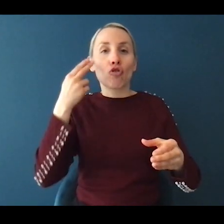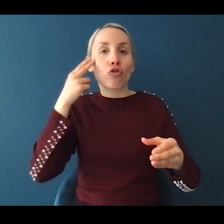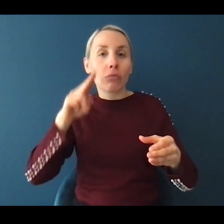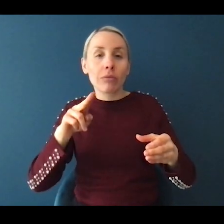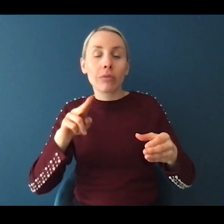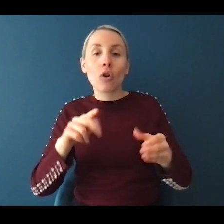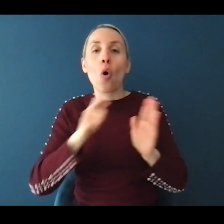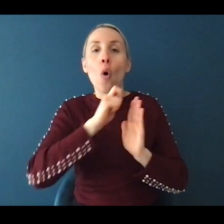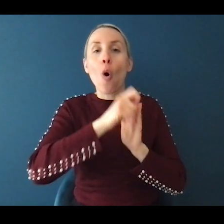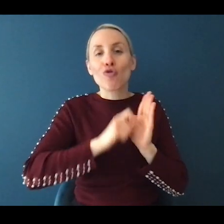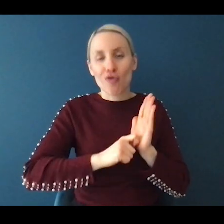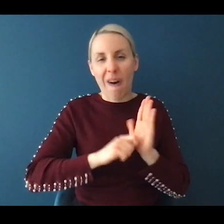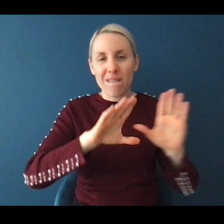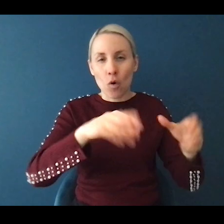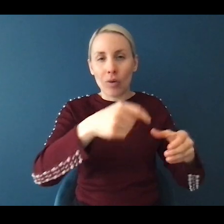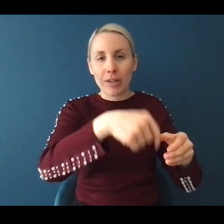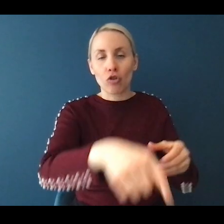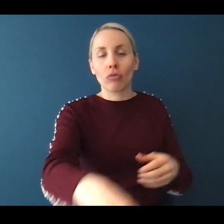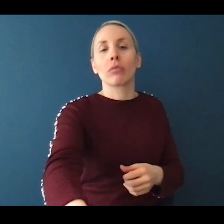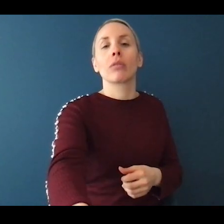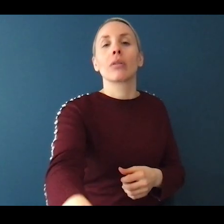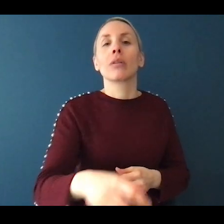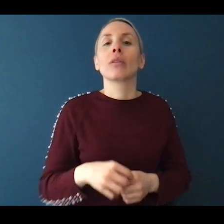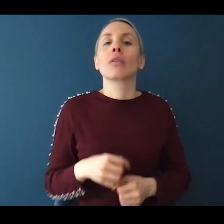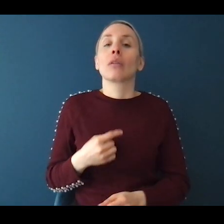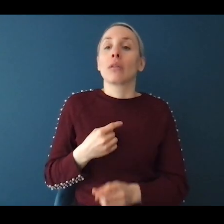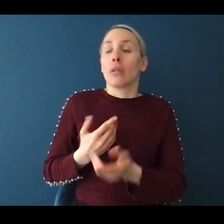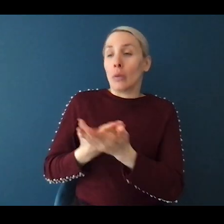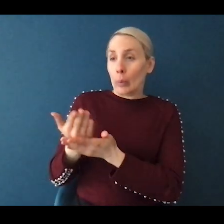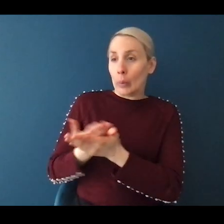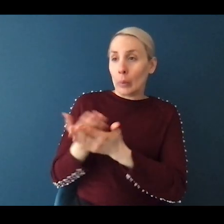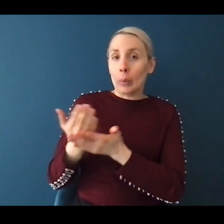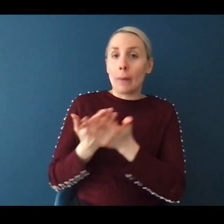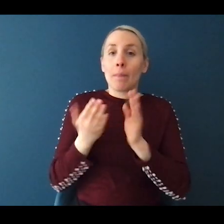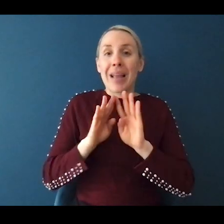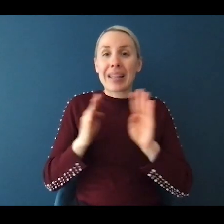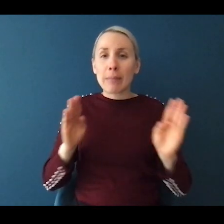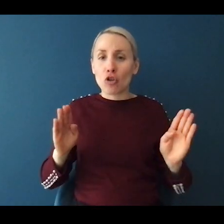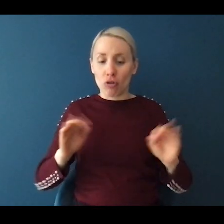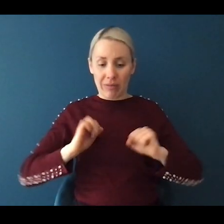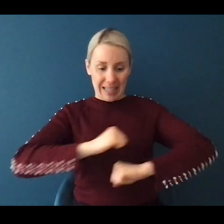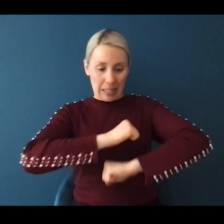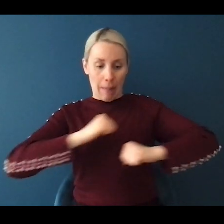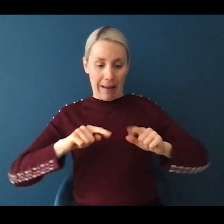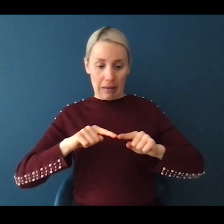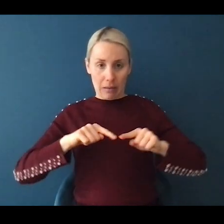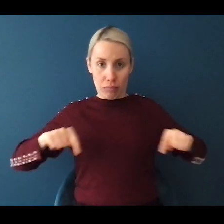chats about the exhibition thinking about the space because you're given so much freedom